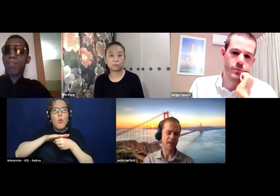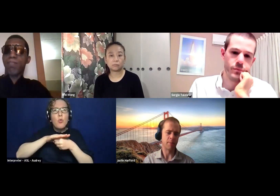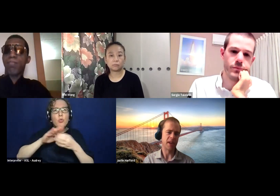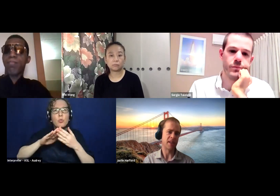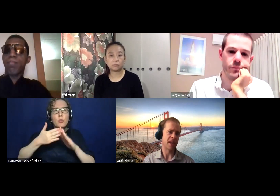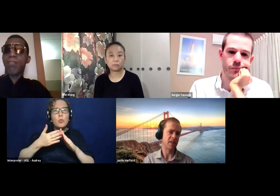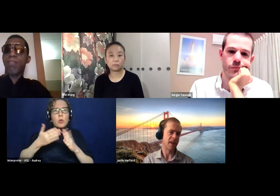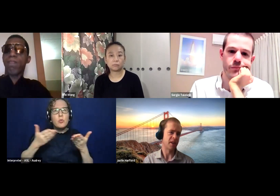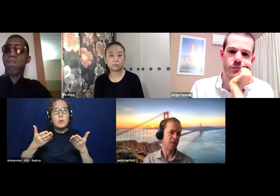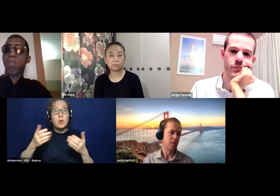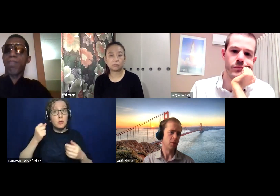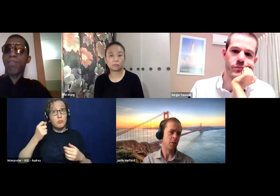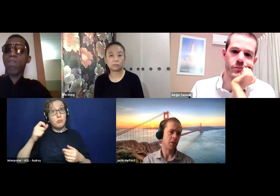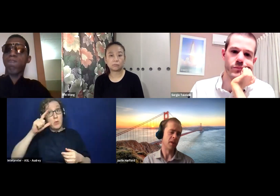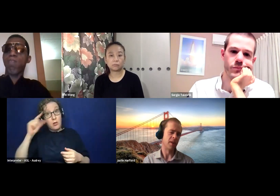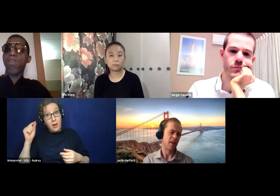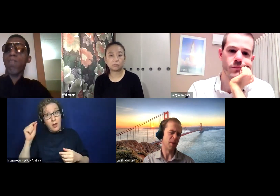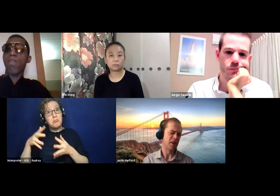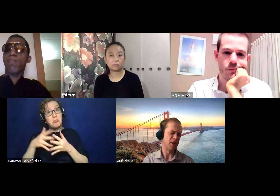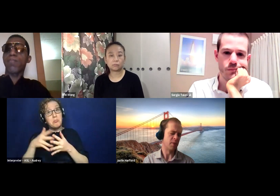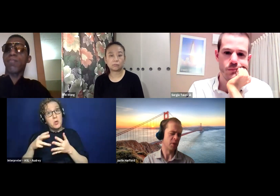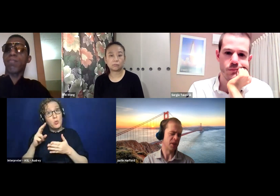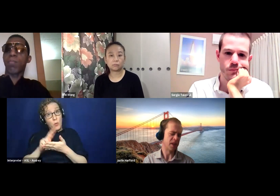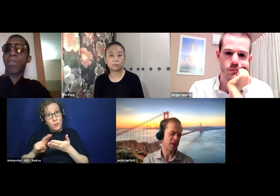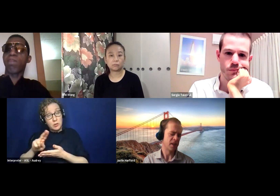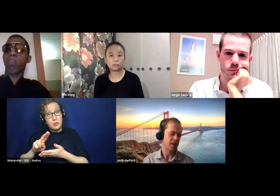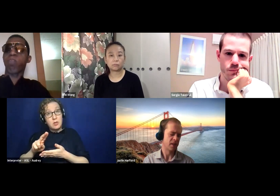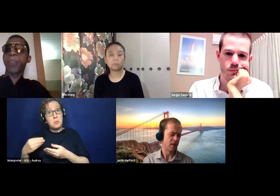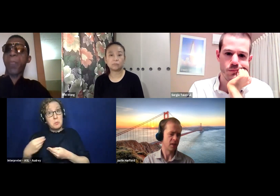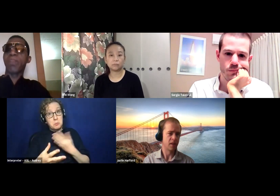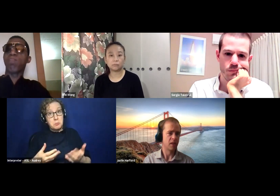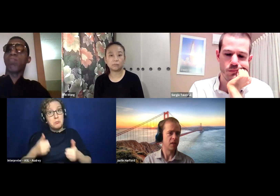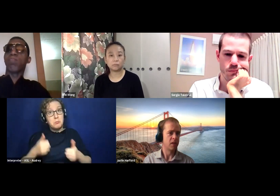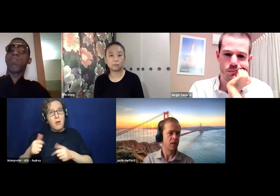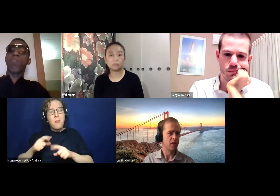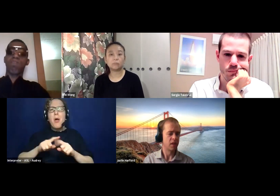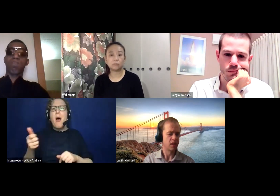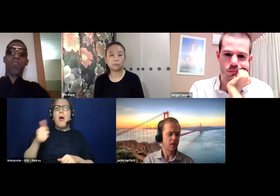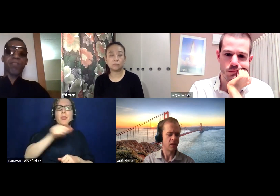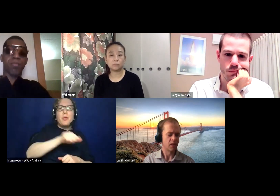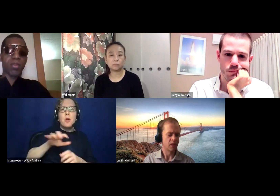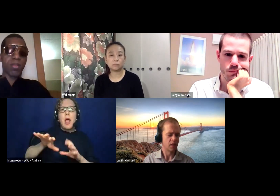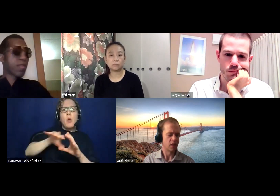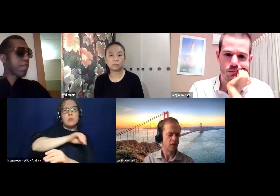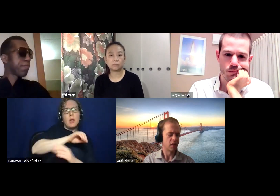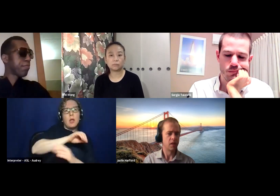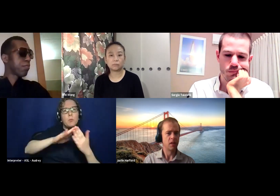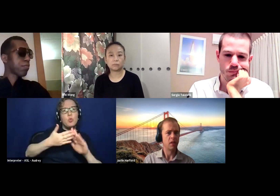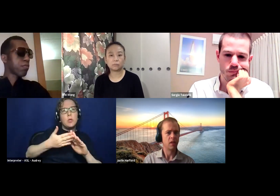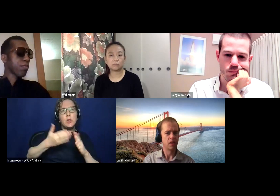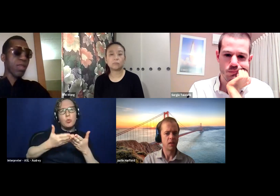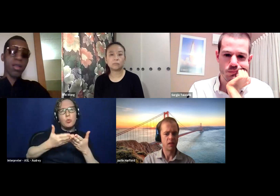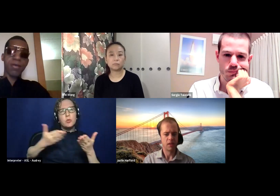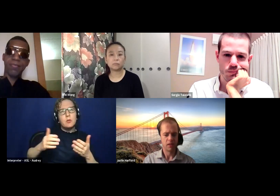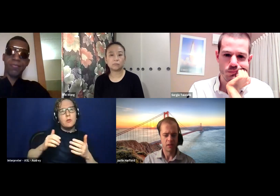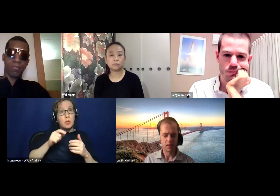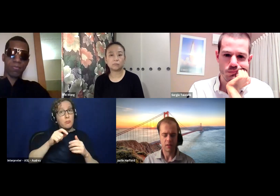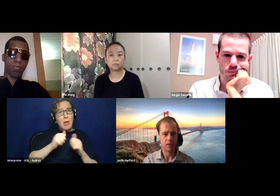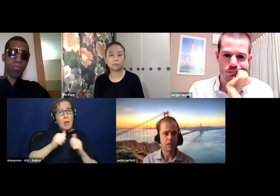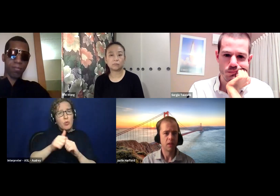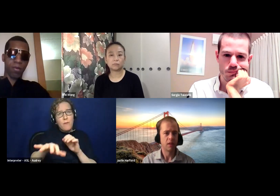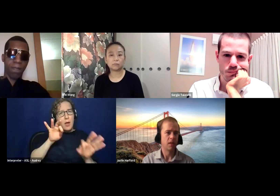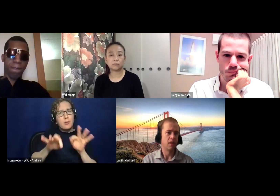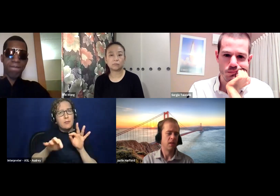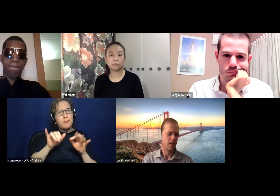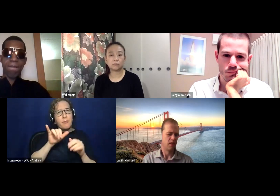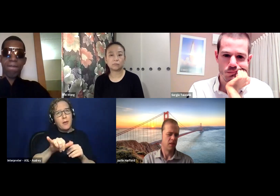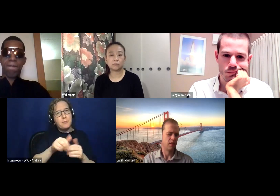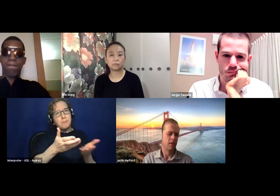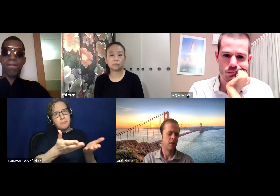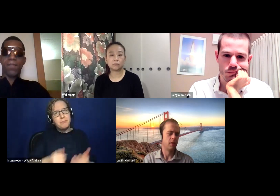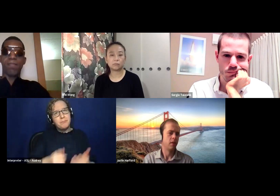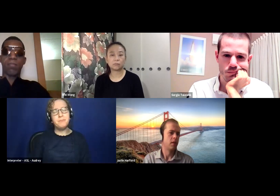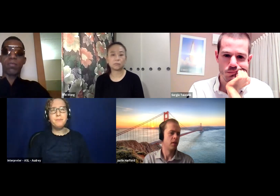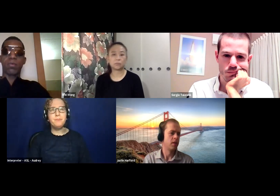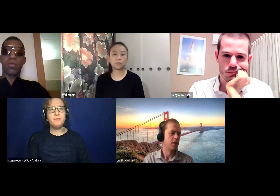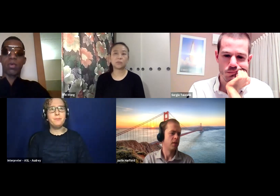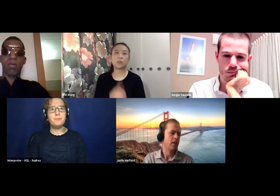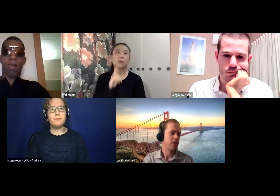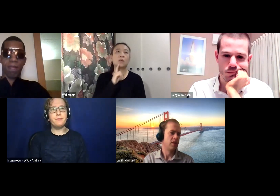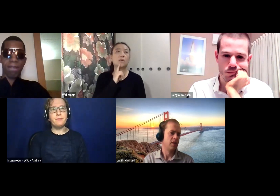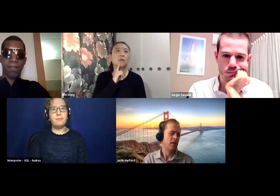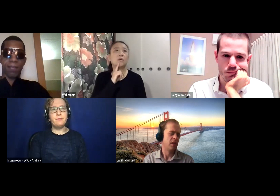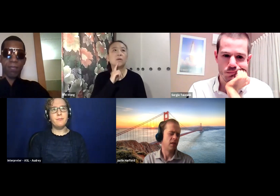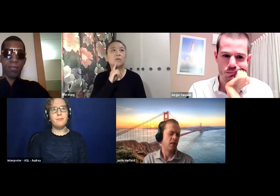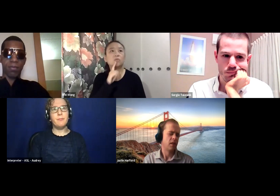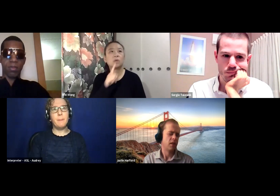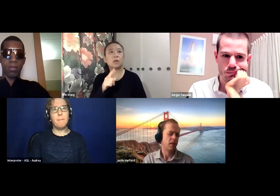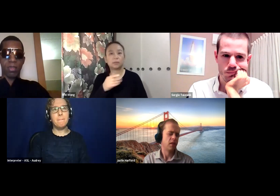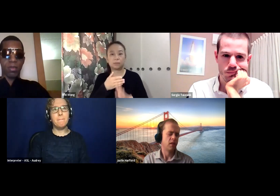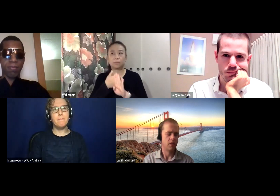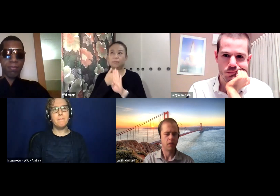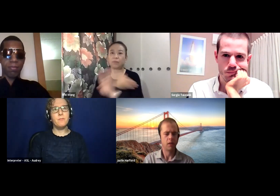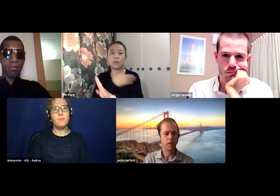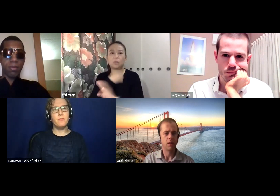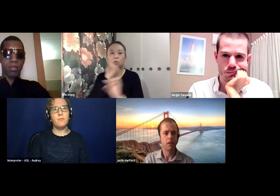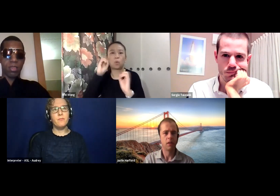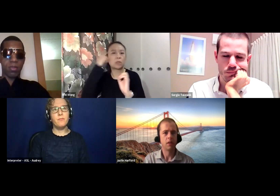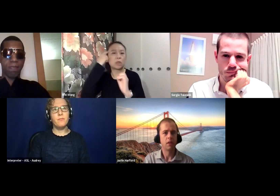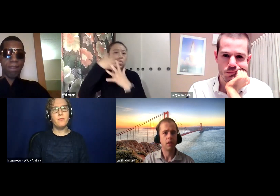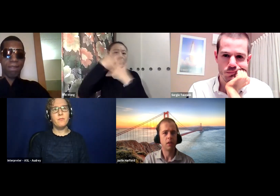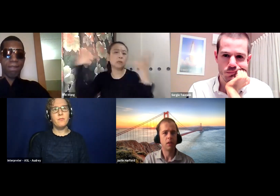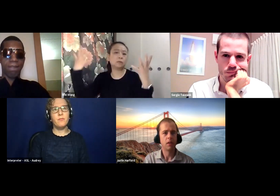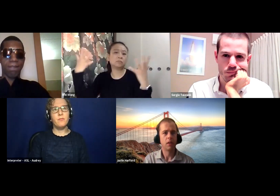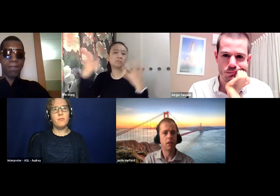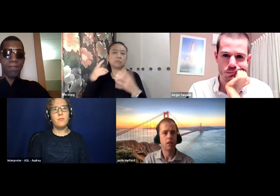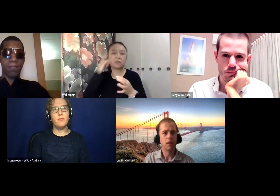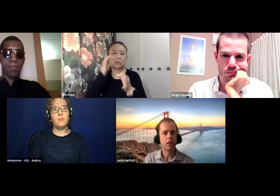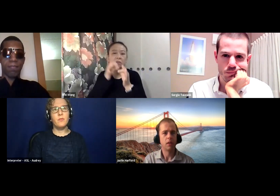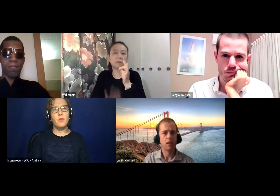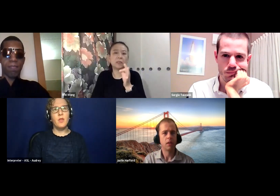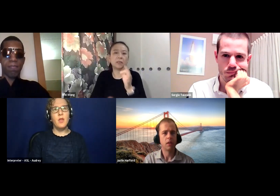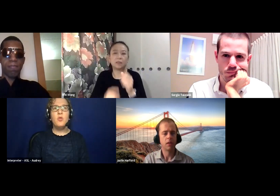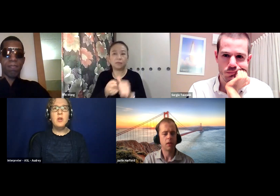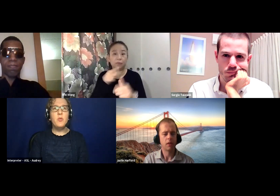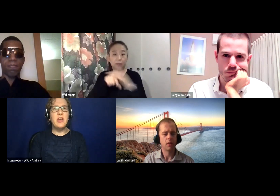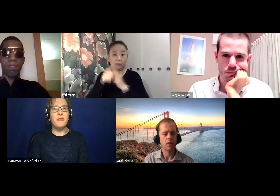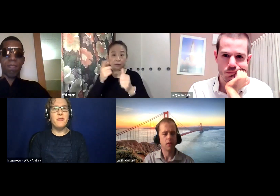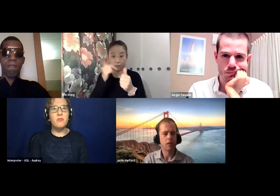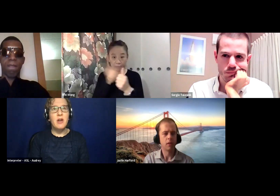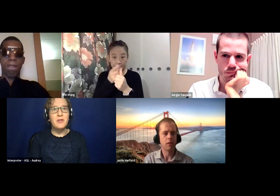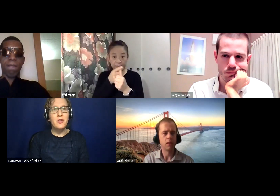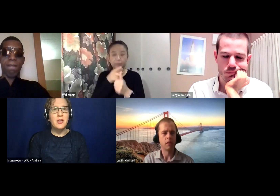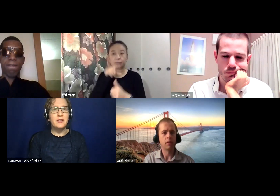provided by Gallaudet or American University? >> WEI WANG: Really, when I first arrived in